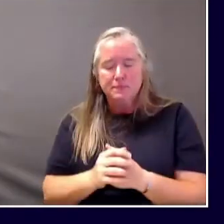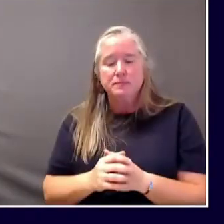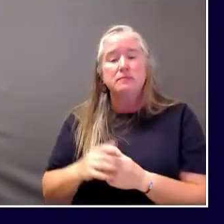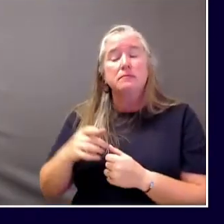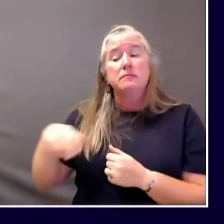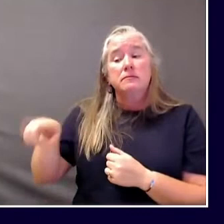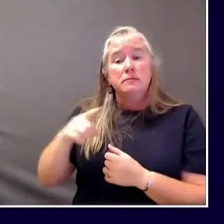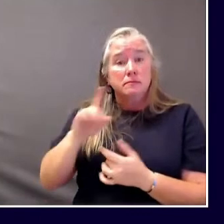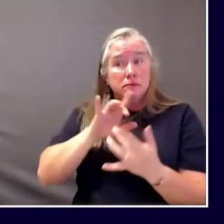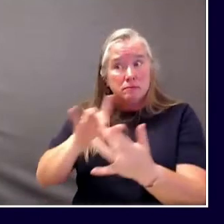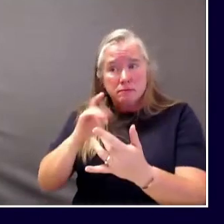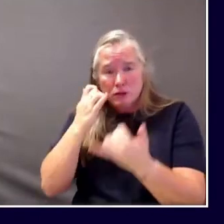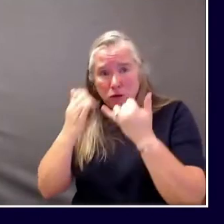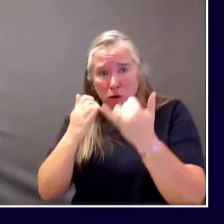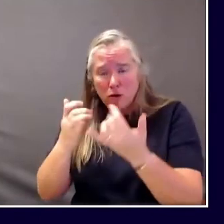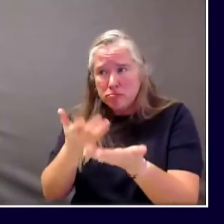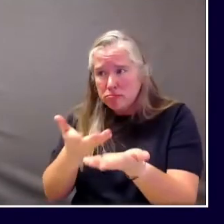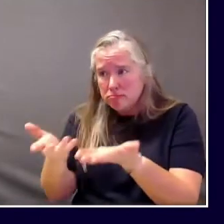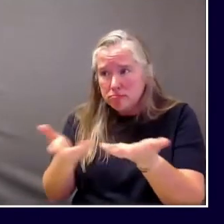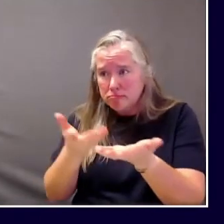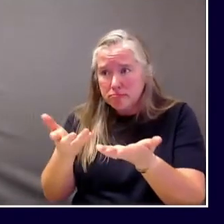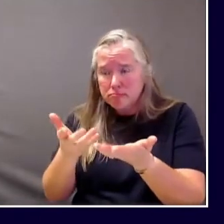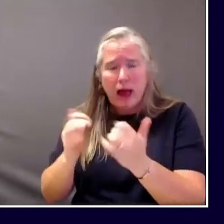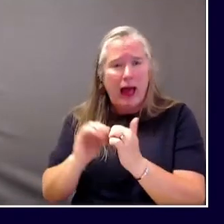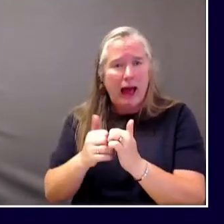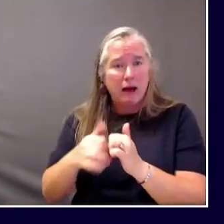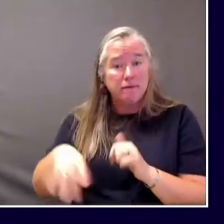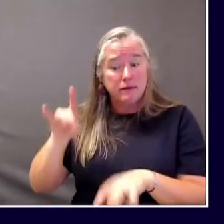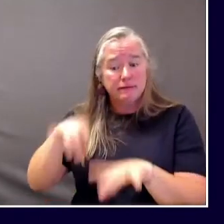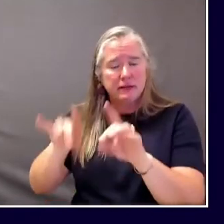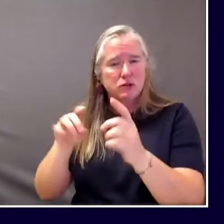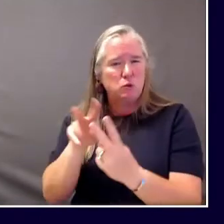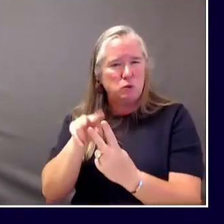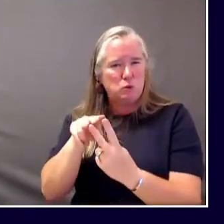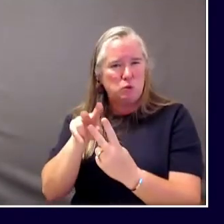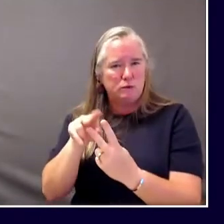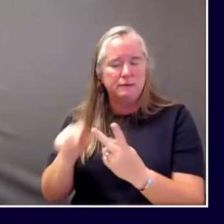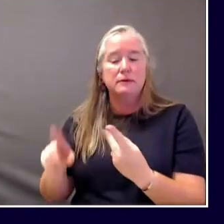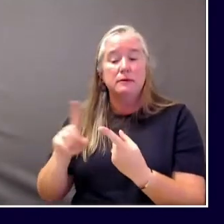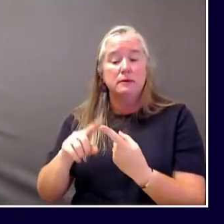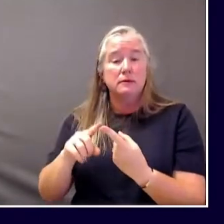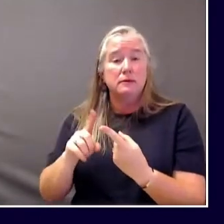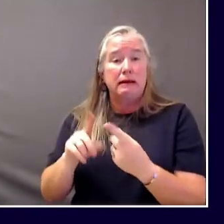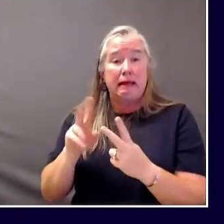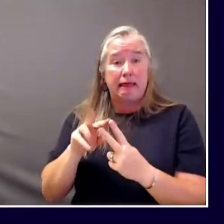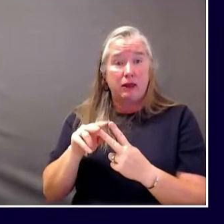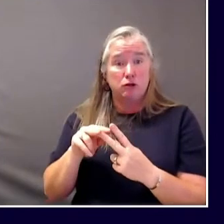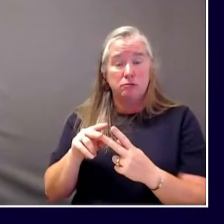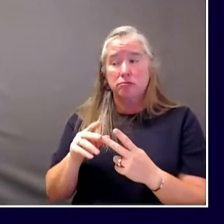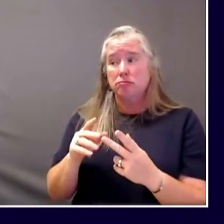learned is that transmission or the likely source of